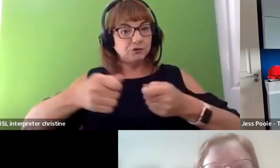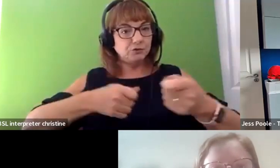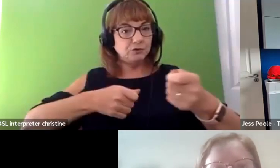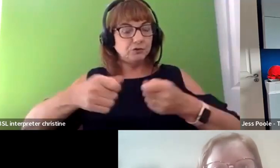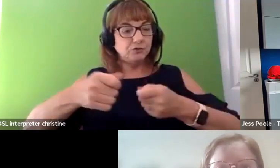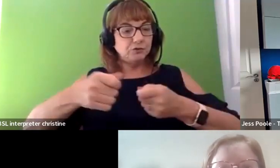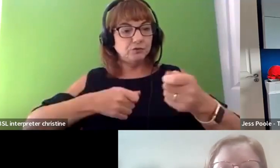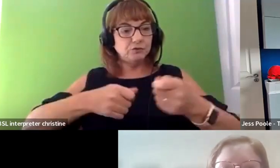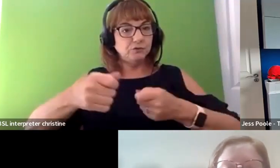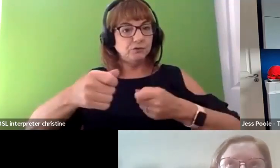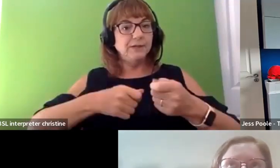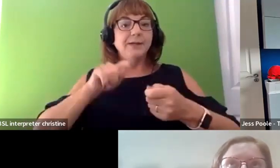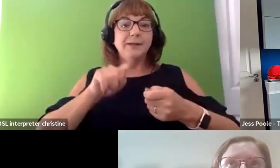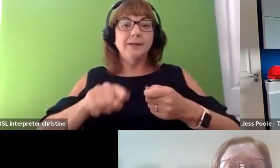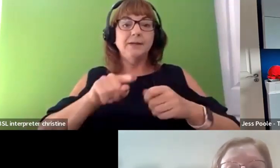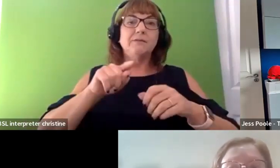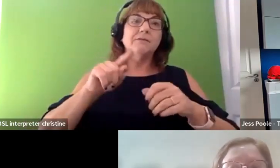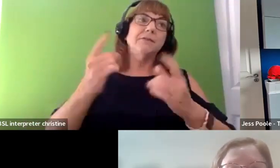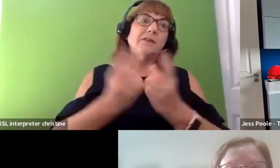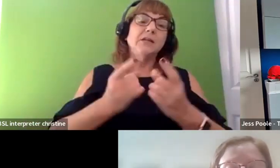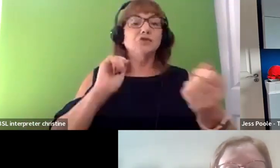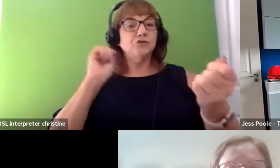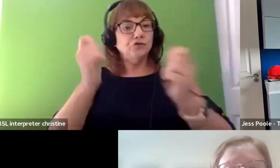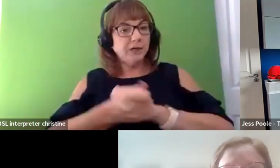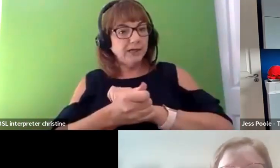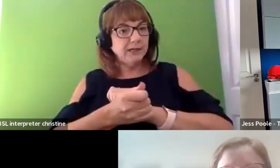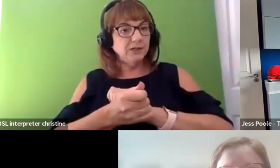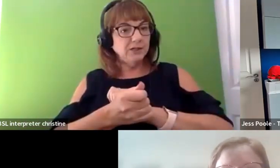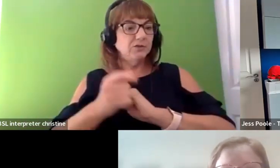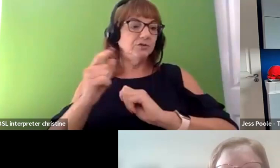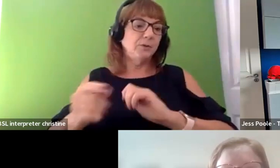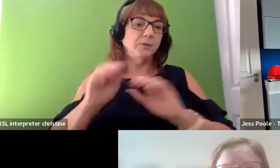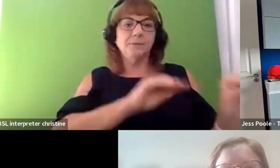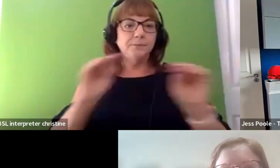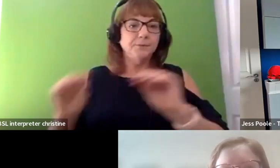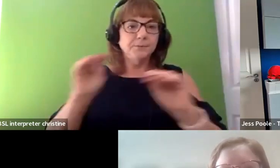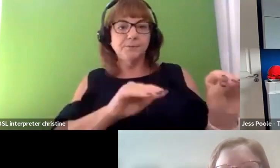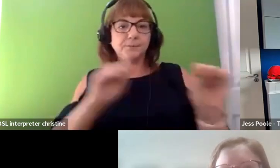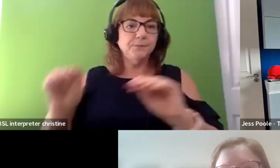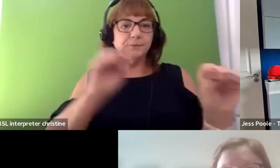alerting, so if I'm trying to get everybody in the room to listen to me and I'm starting to feel